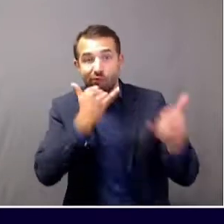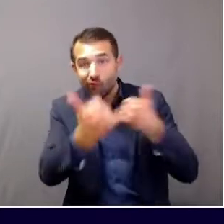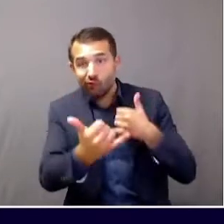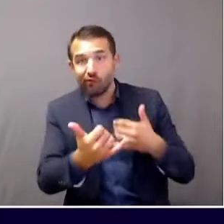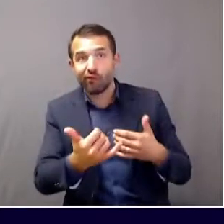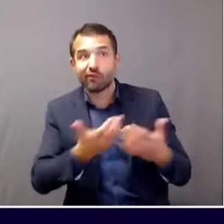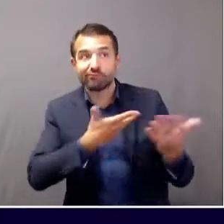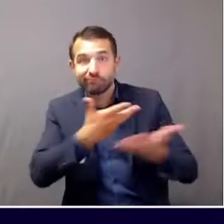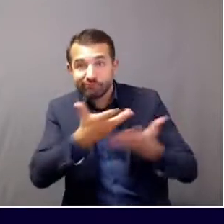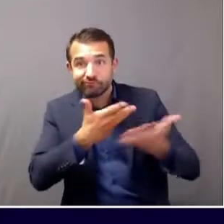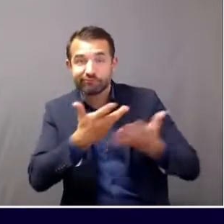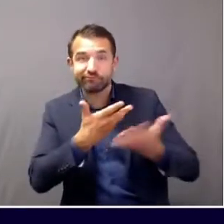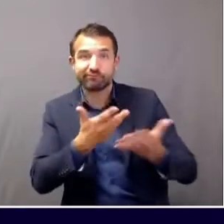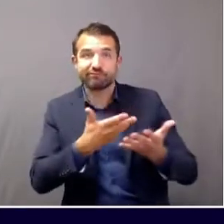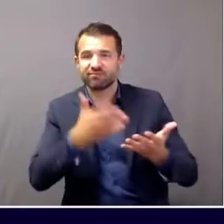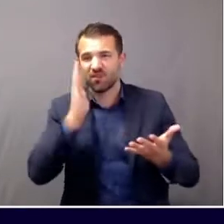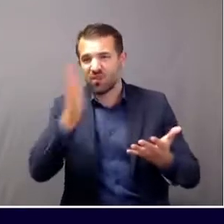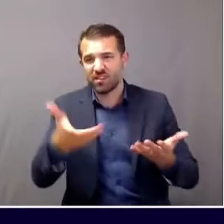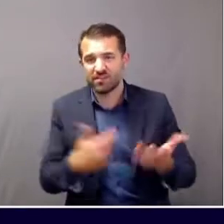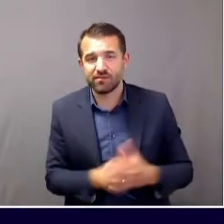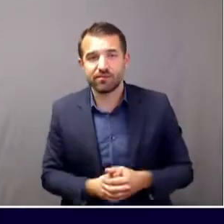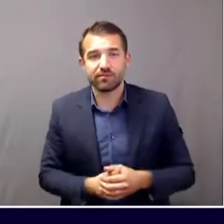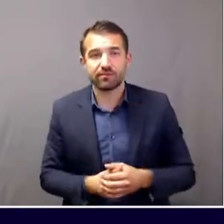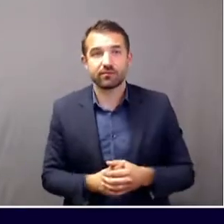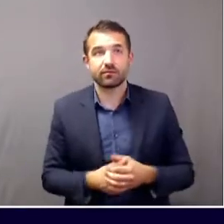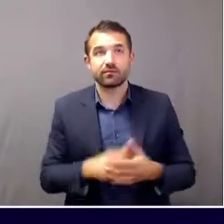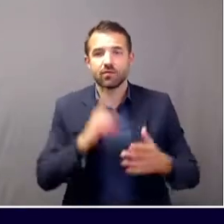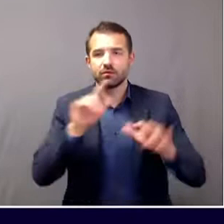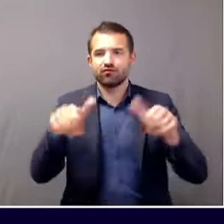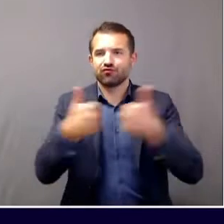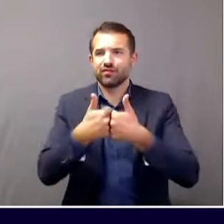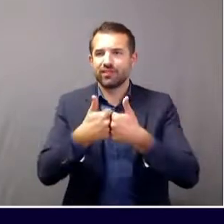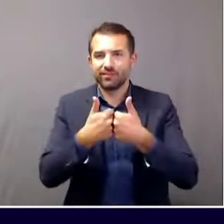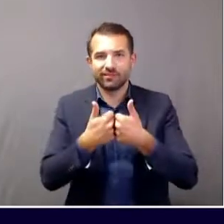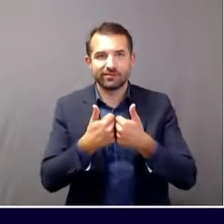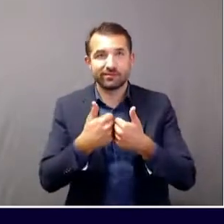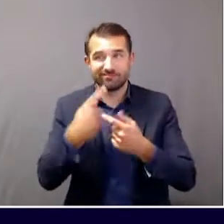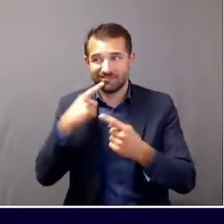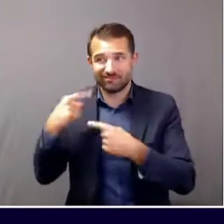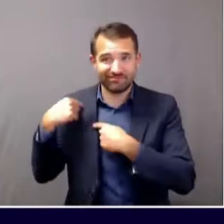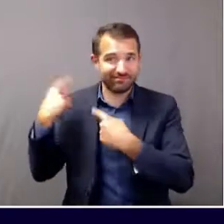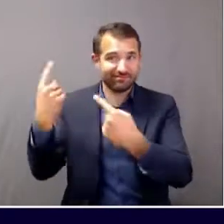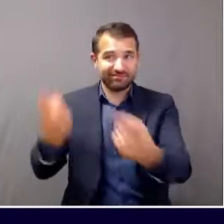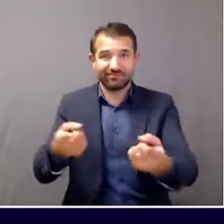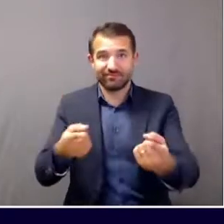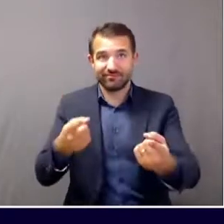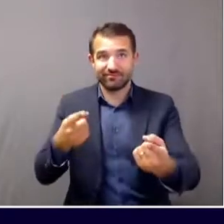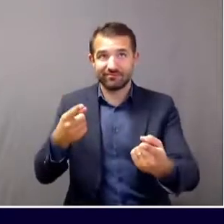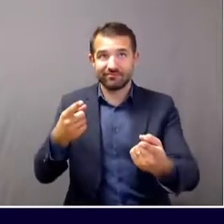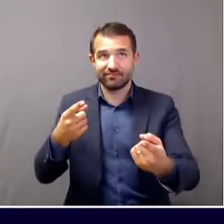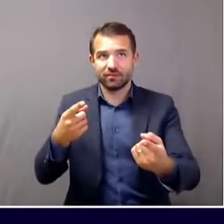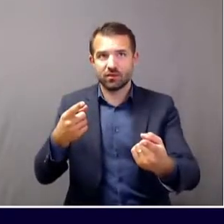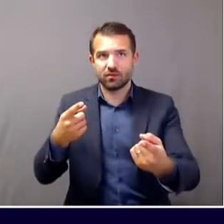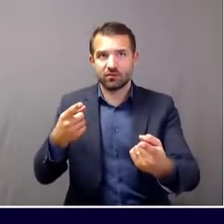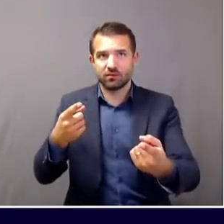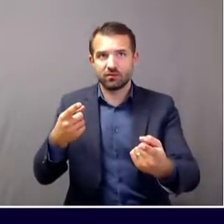the challenges that so many of us have gotten better at during